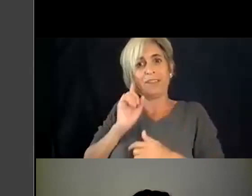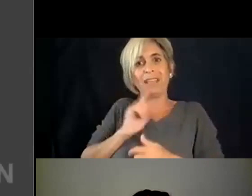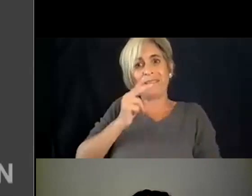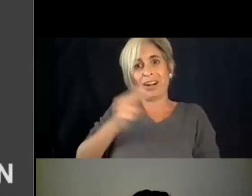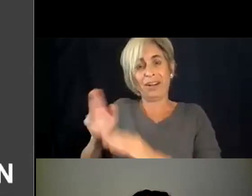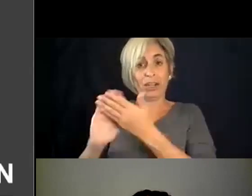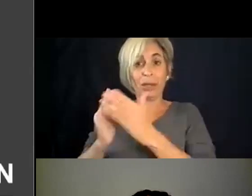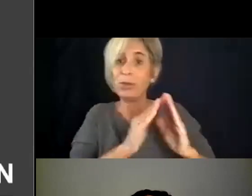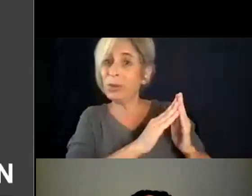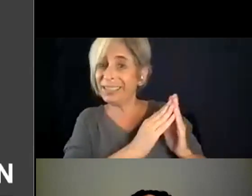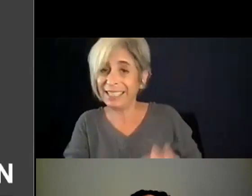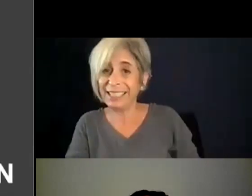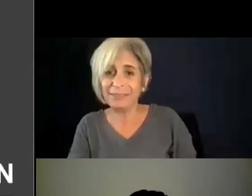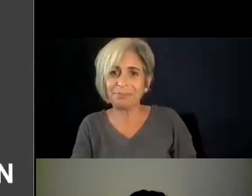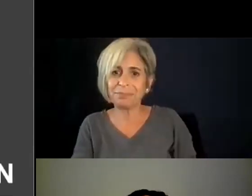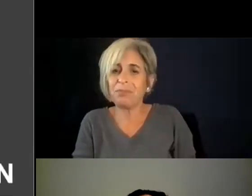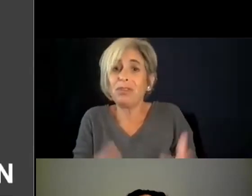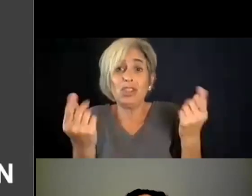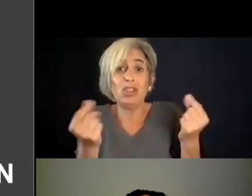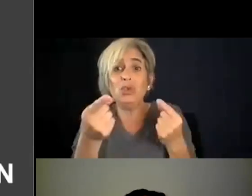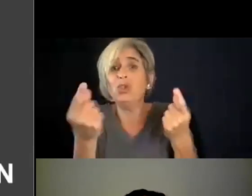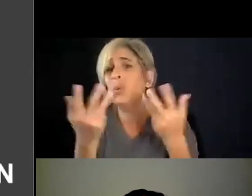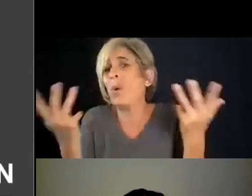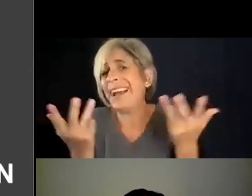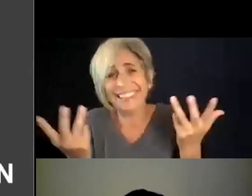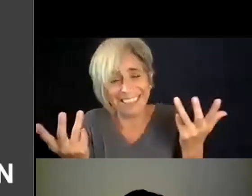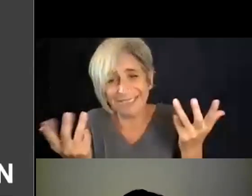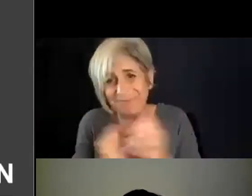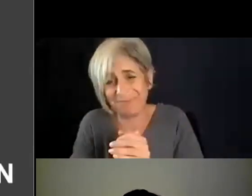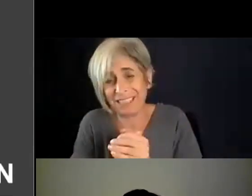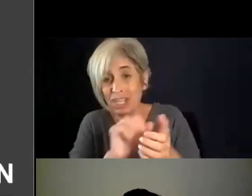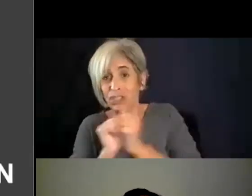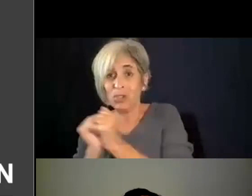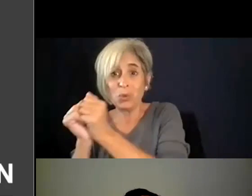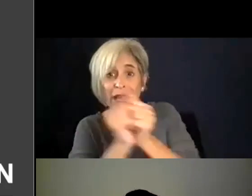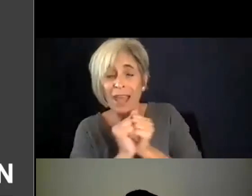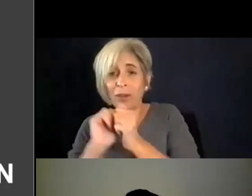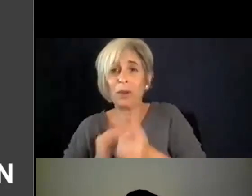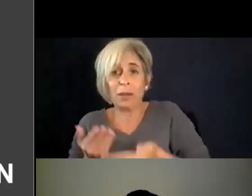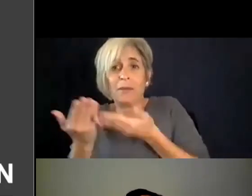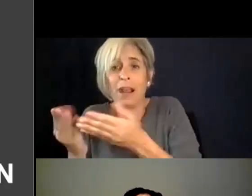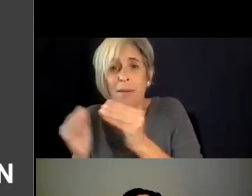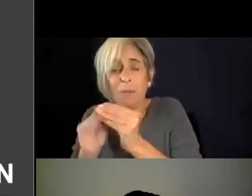So, what can you do? I mean the great news is that together we can provide a more inclusive experience for our